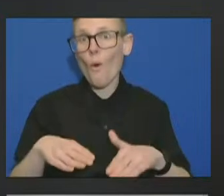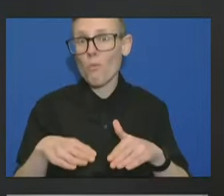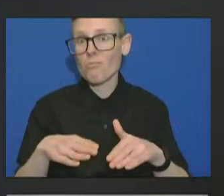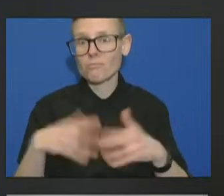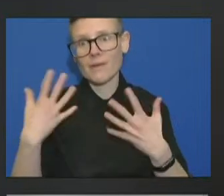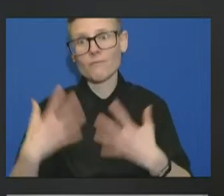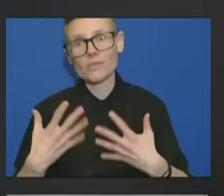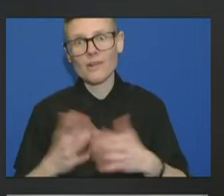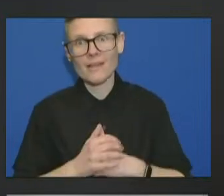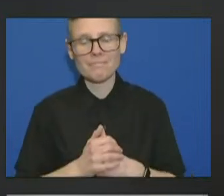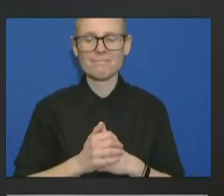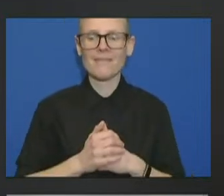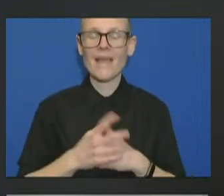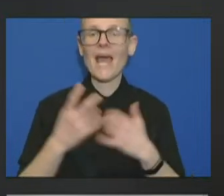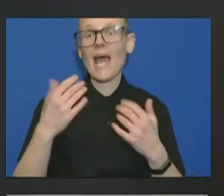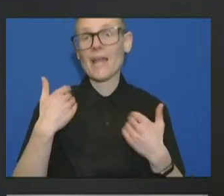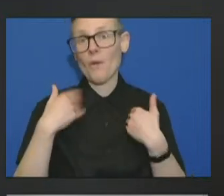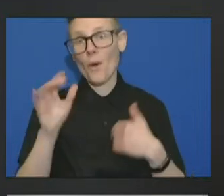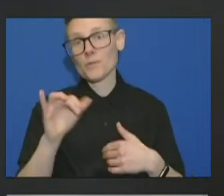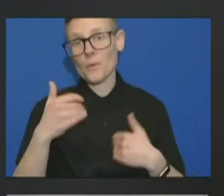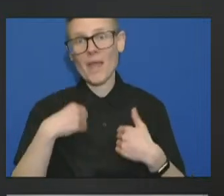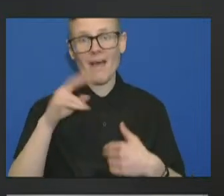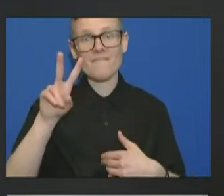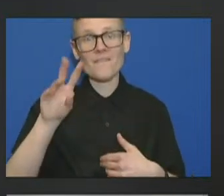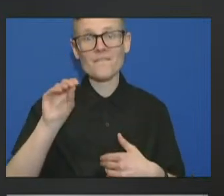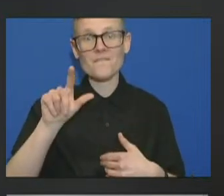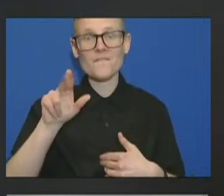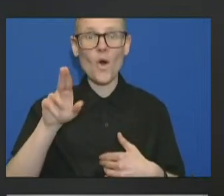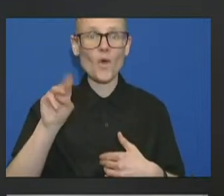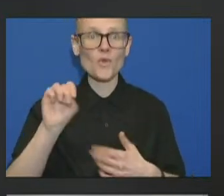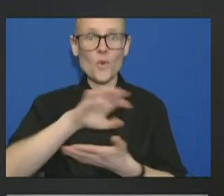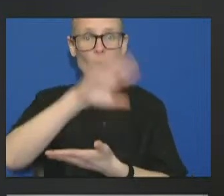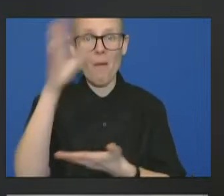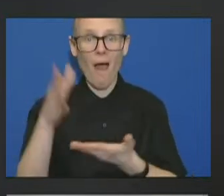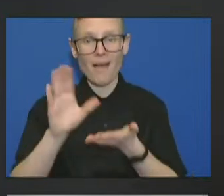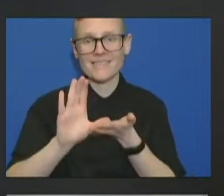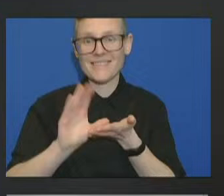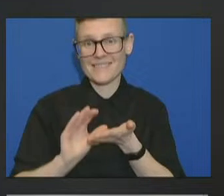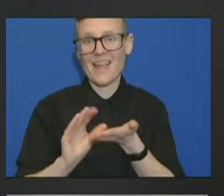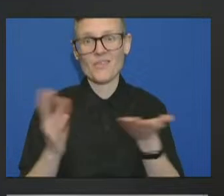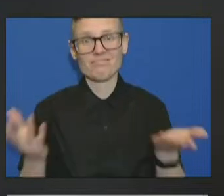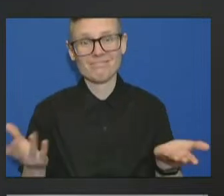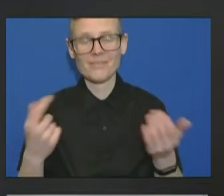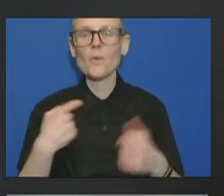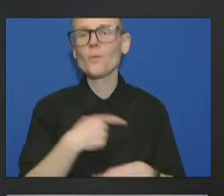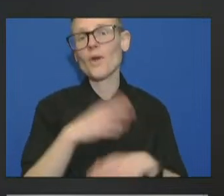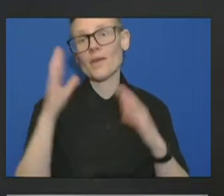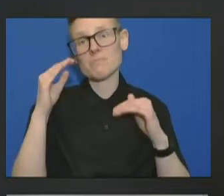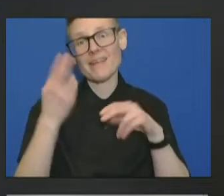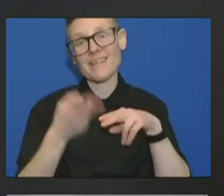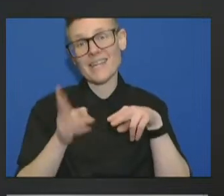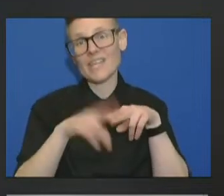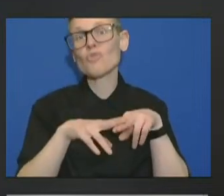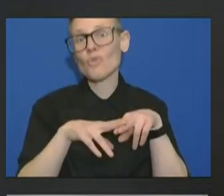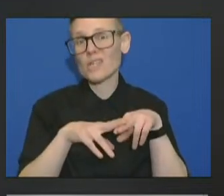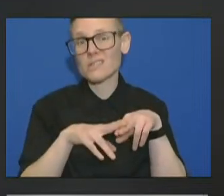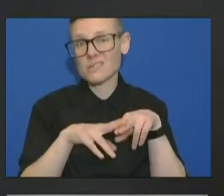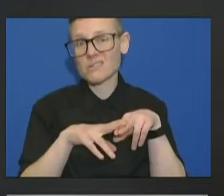rate. Our rate is better than the rate that you pay at home, unfortunately, and we get a